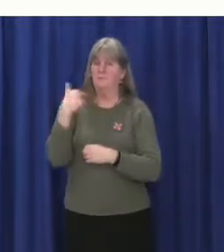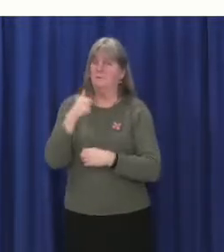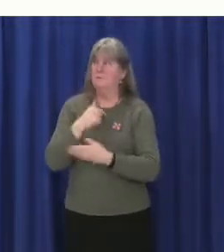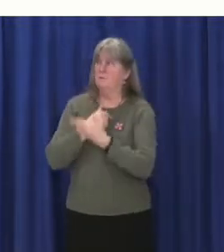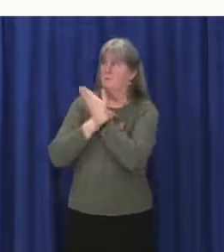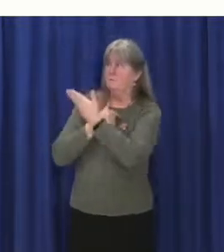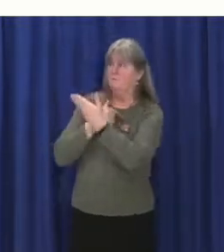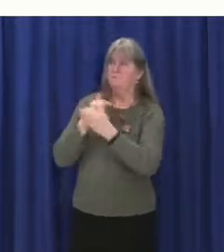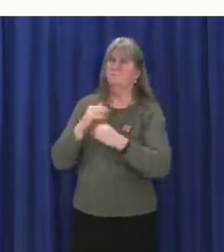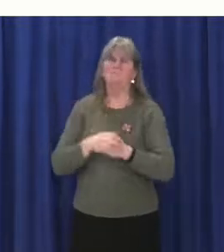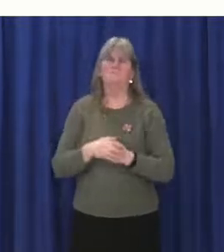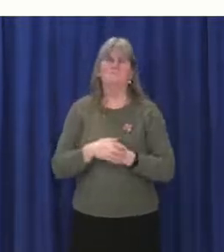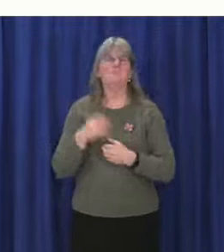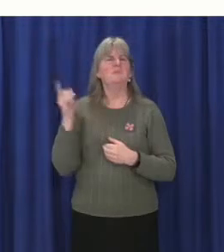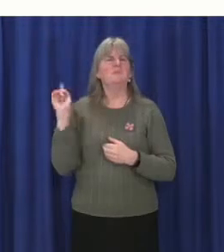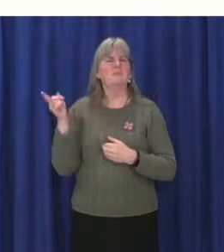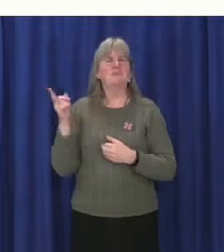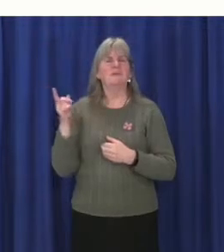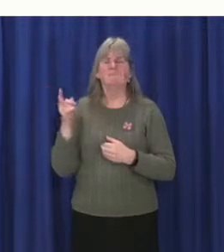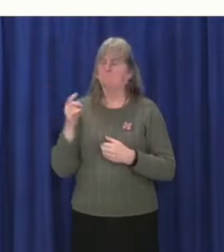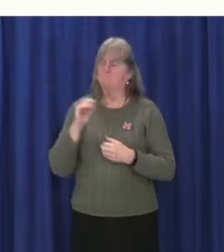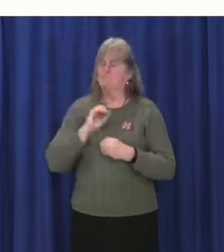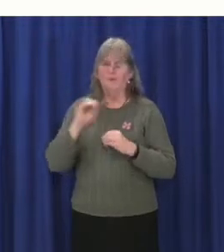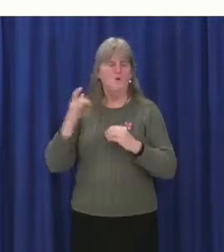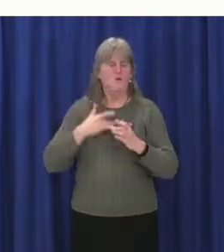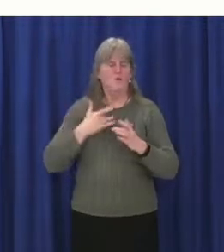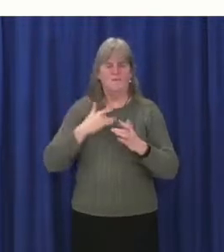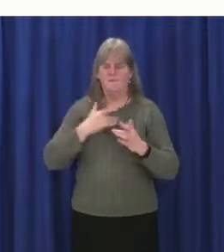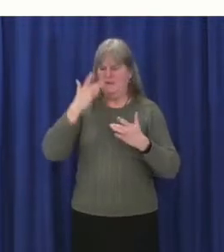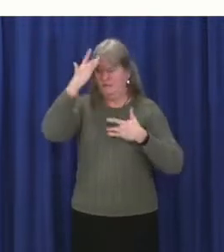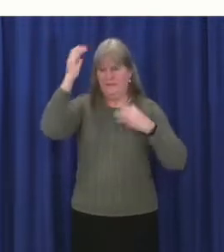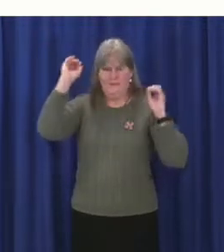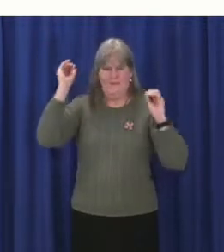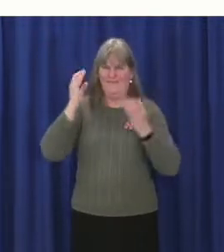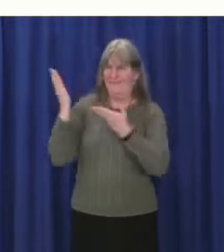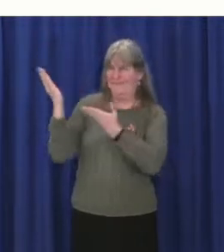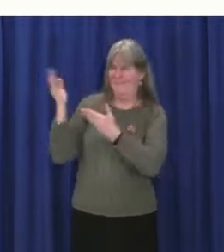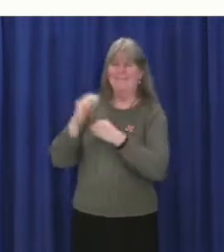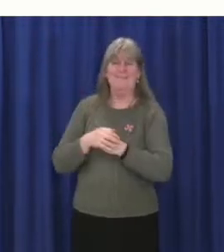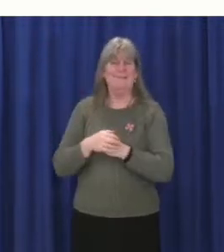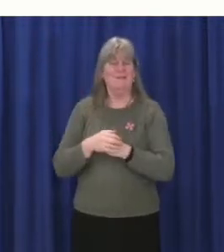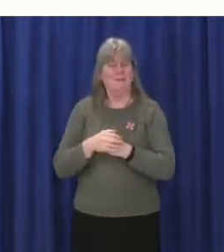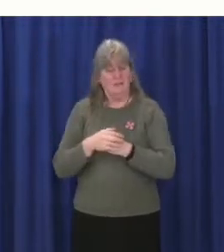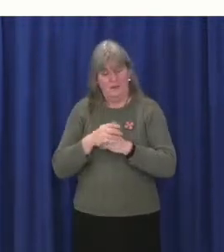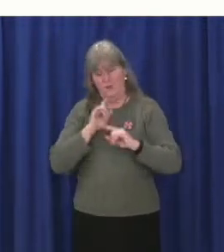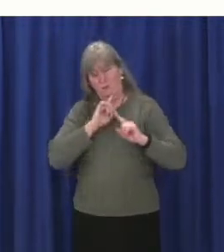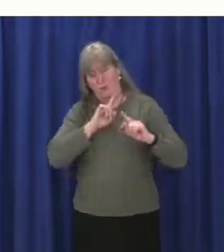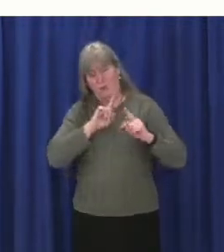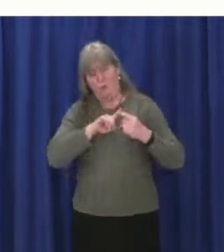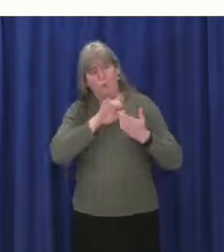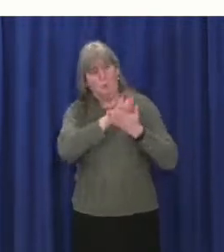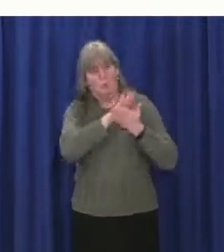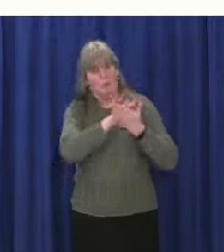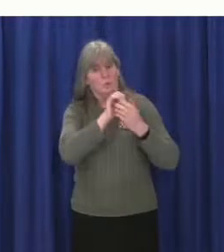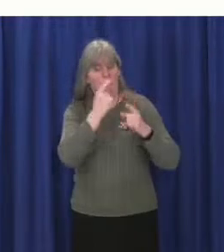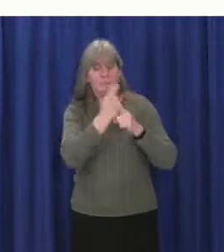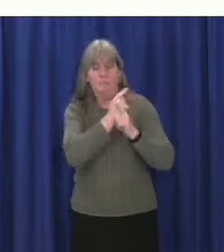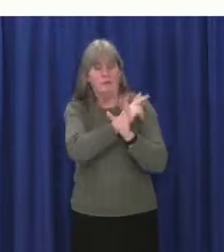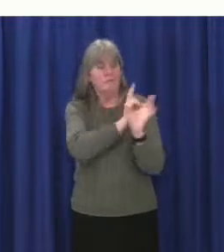This is the green light, this is no symptoms. Your child can attend in person learning and regular activities.